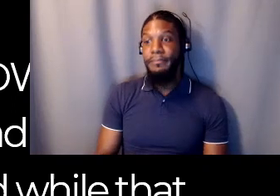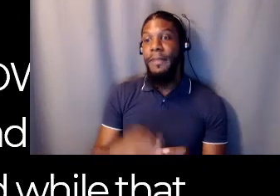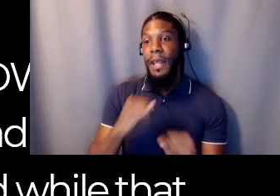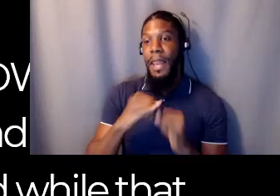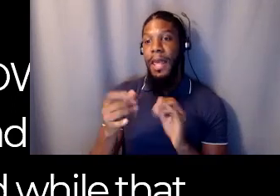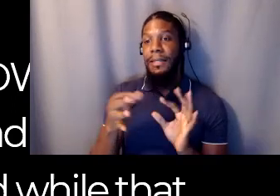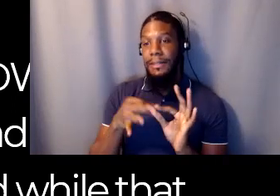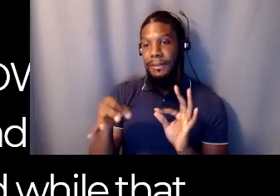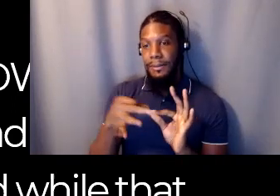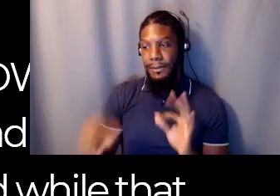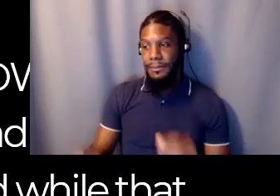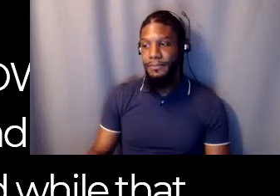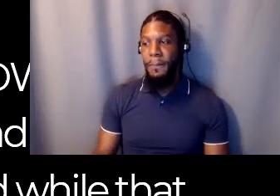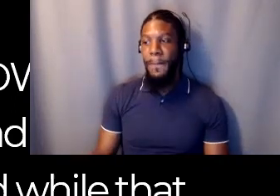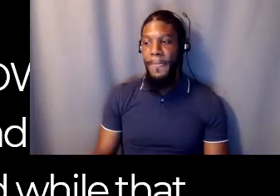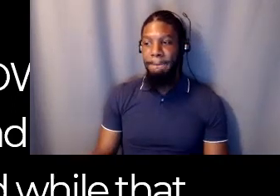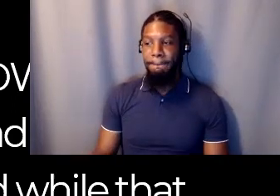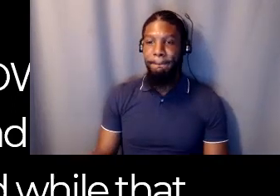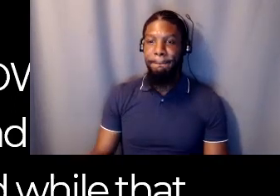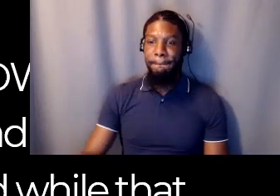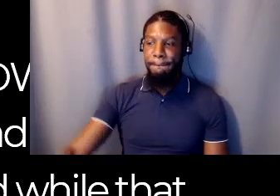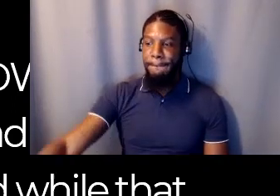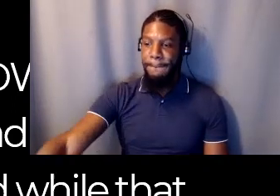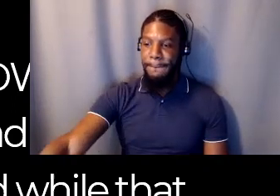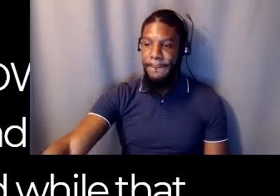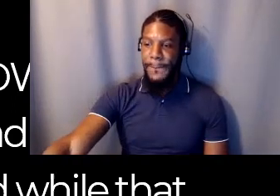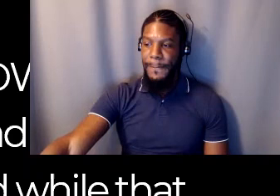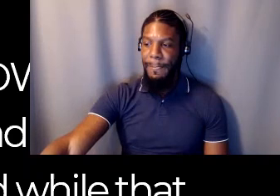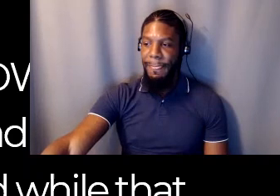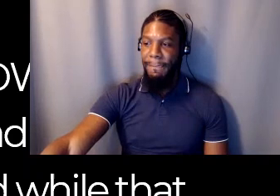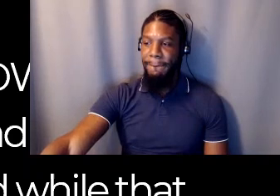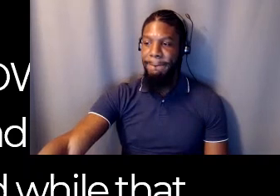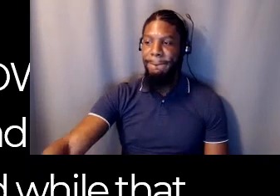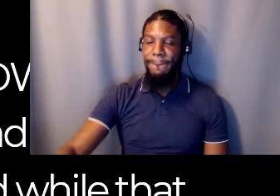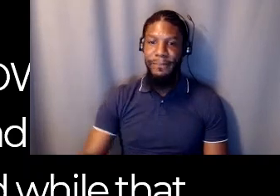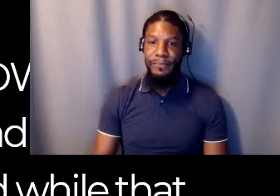"To limit tutoring to only synchronous settings would do a great disservice to such students."